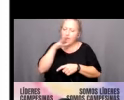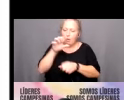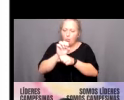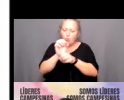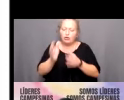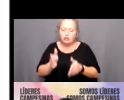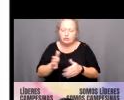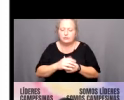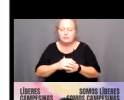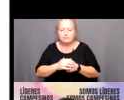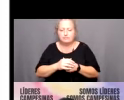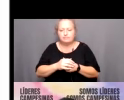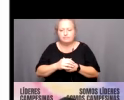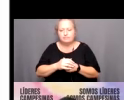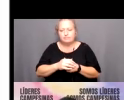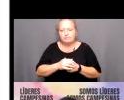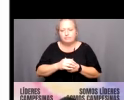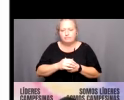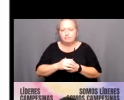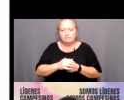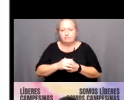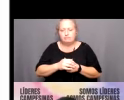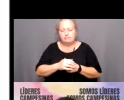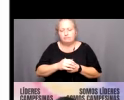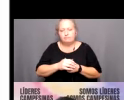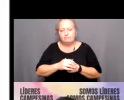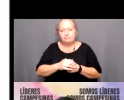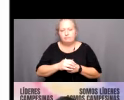Next slide please.